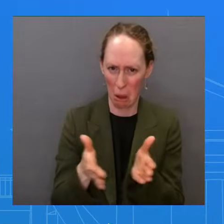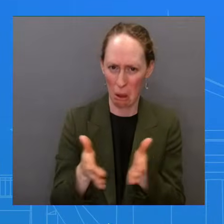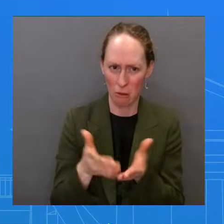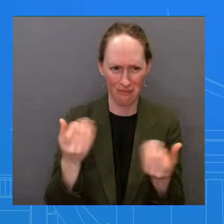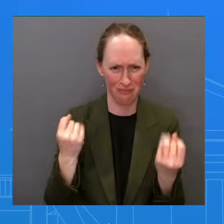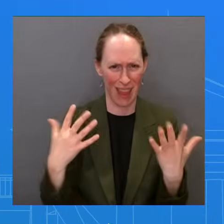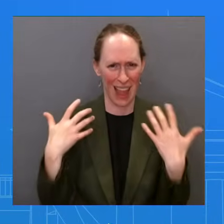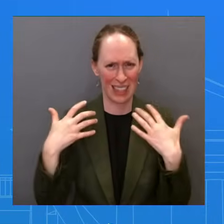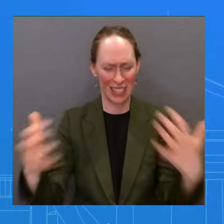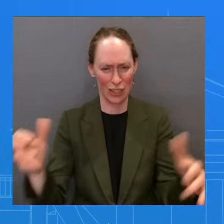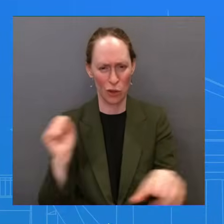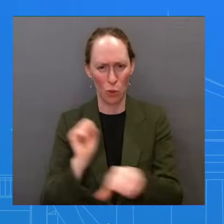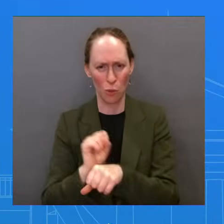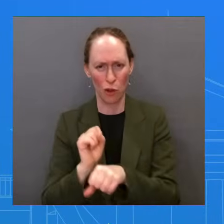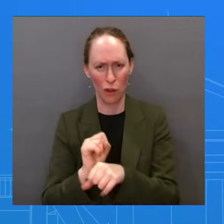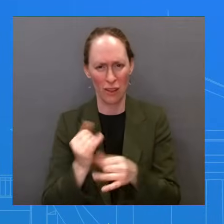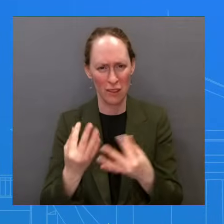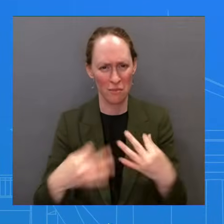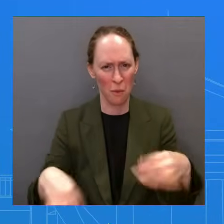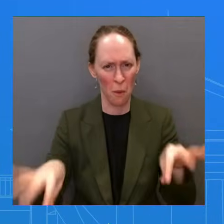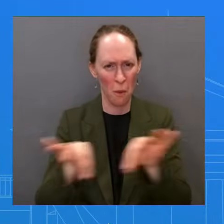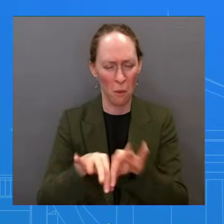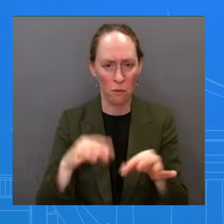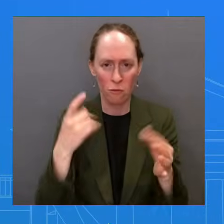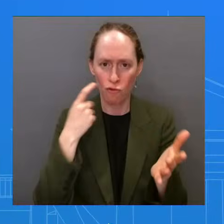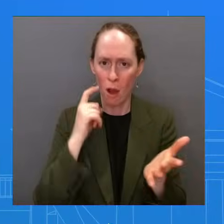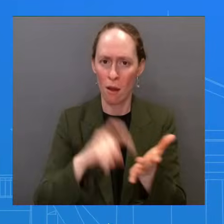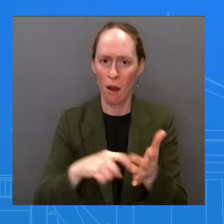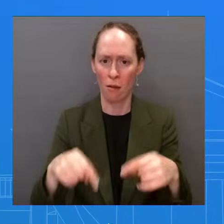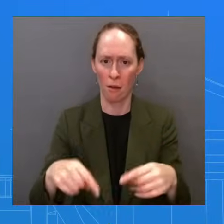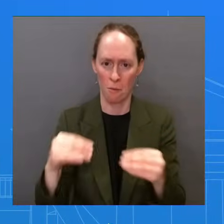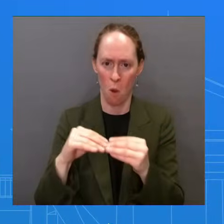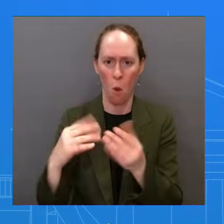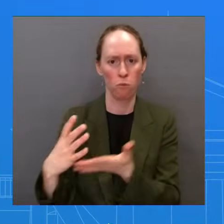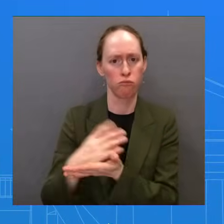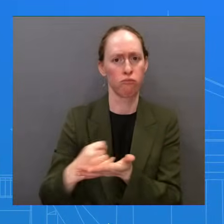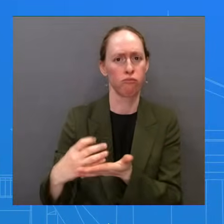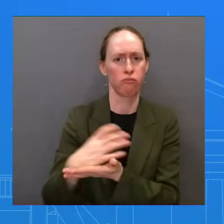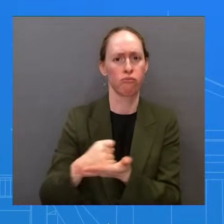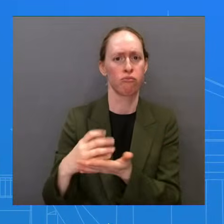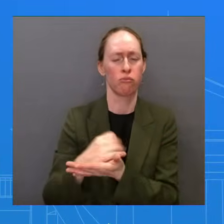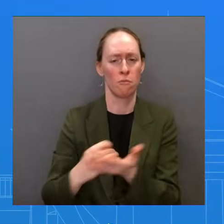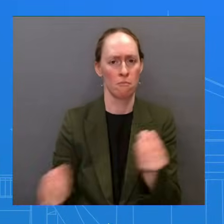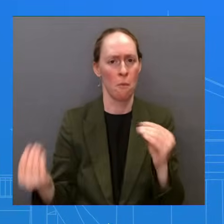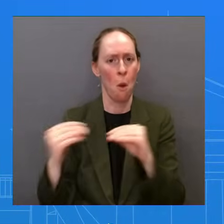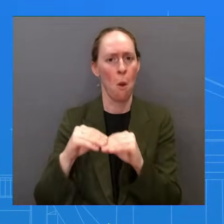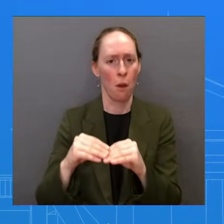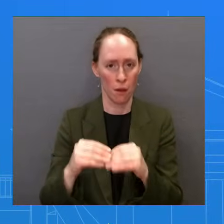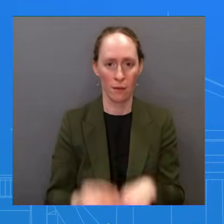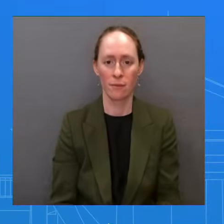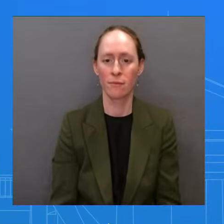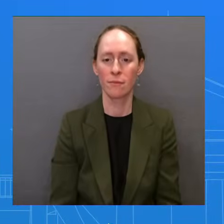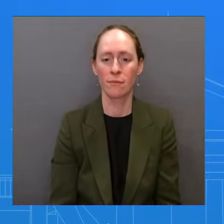are higher than they were just nine months ago. So you have to actually look at all the data points to see where we are more broadly as an economy.